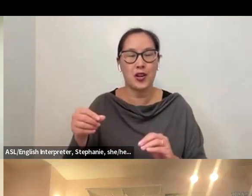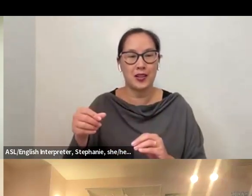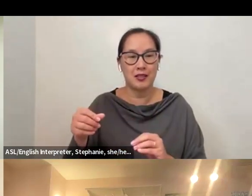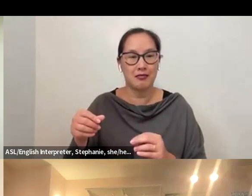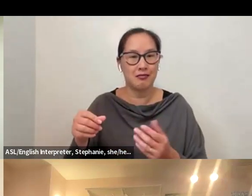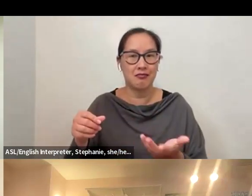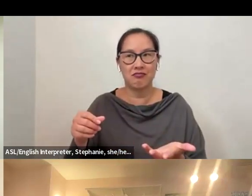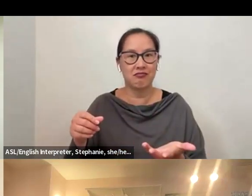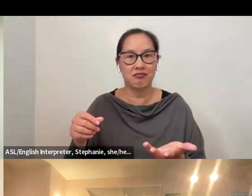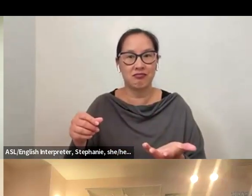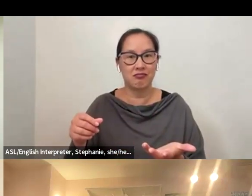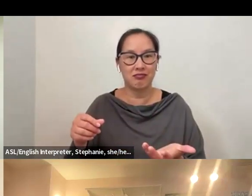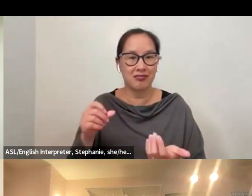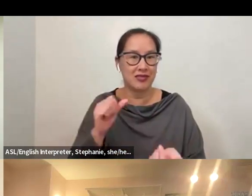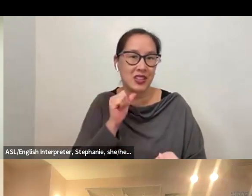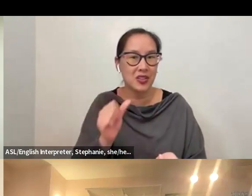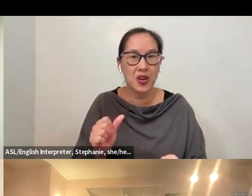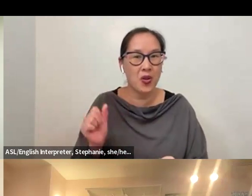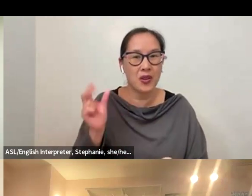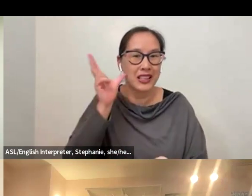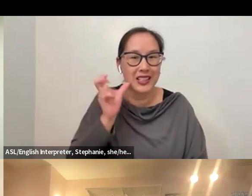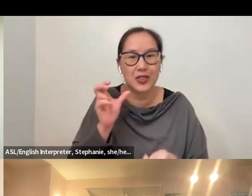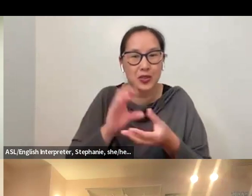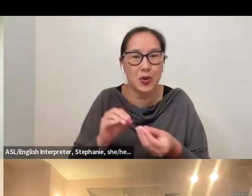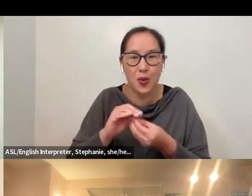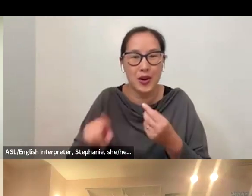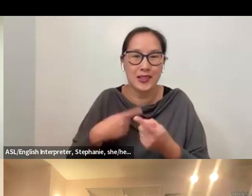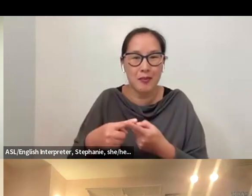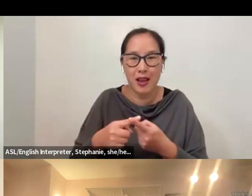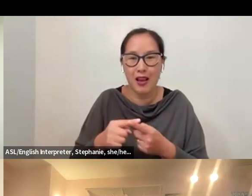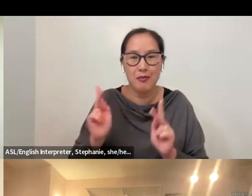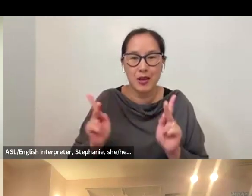about somebody with locked in syndrome that in France, this was in,